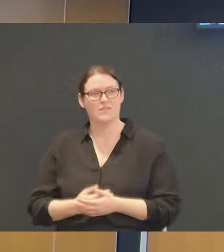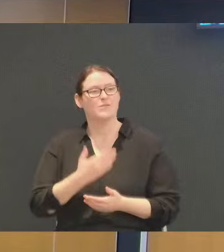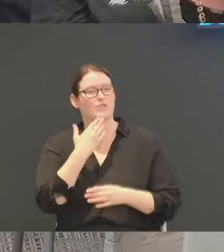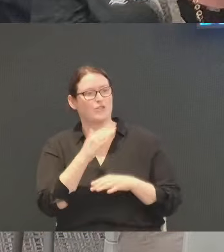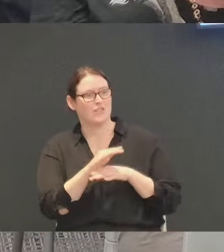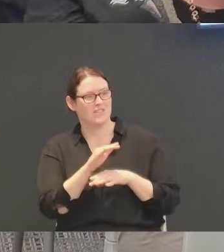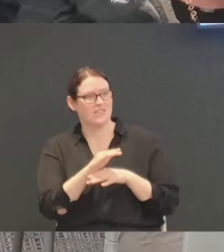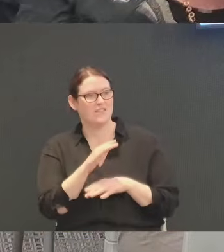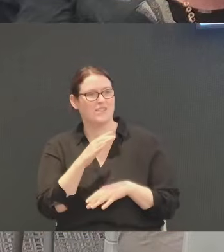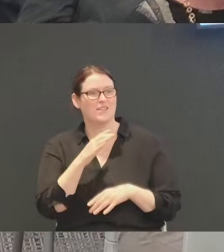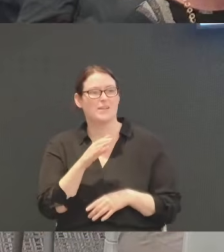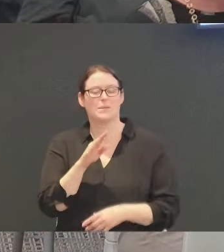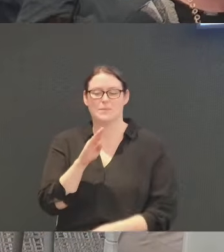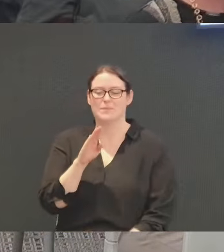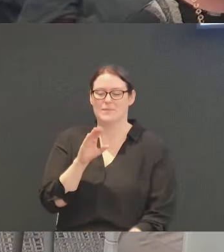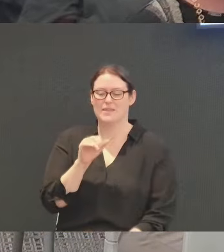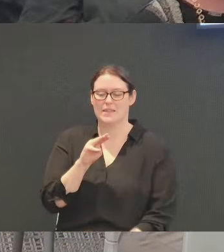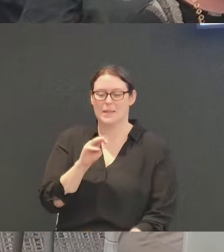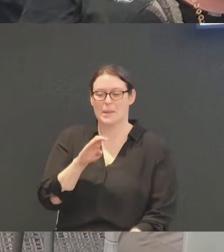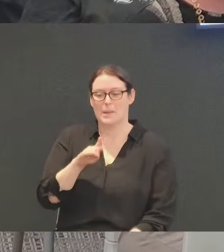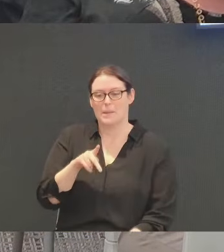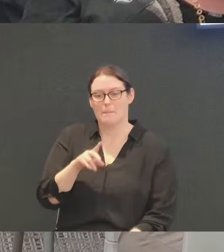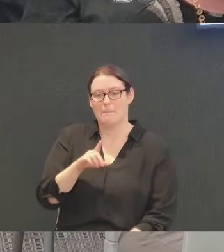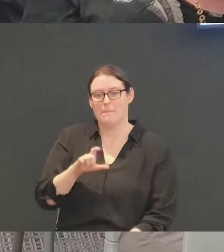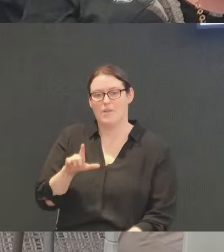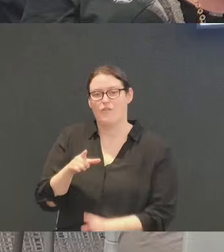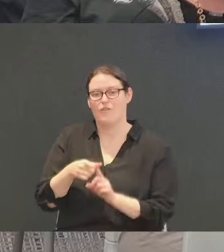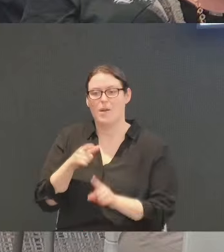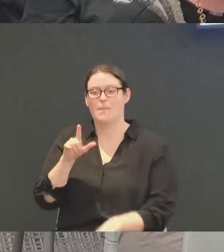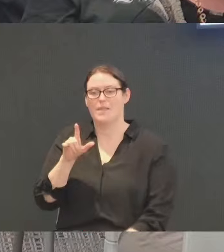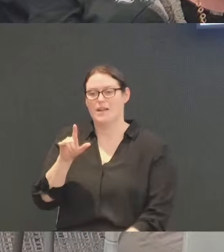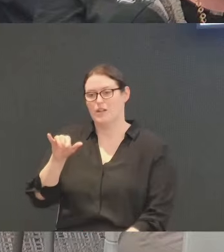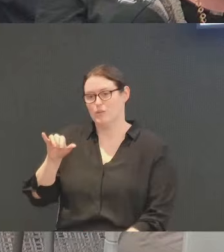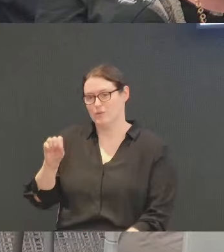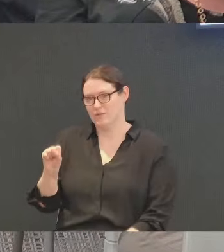Commissioners. I'm Bonita Campbell from Lighthouse Youth and Family Services and I am chief operating